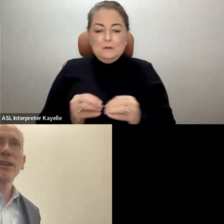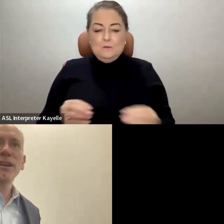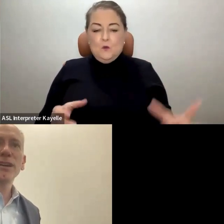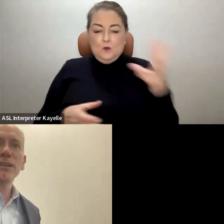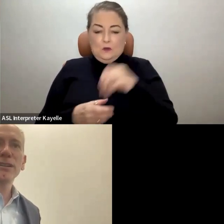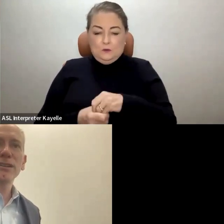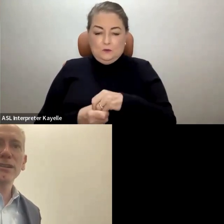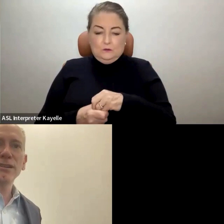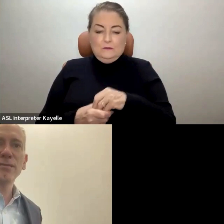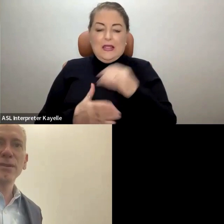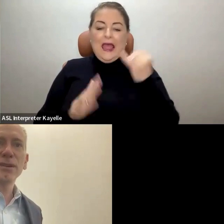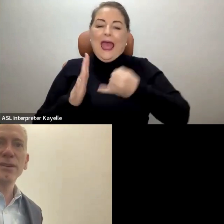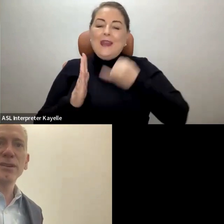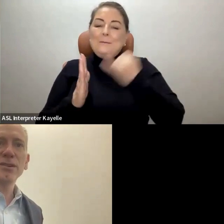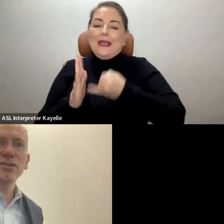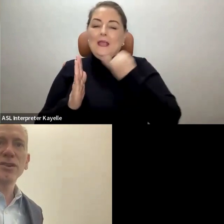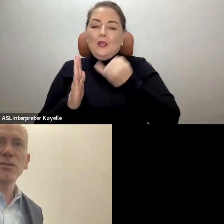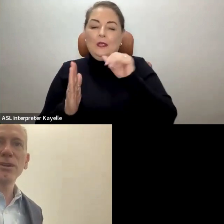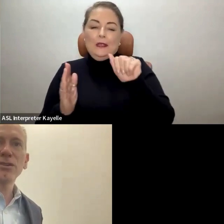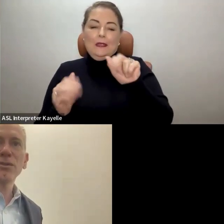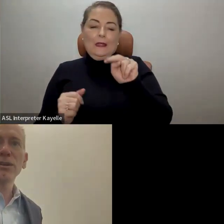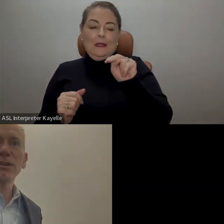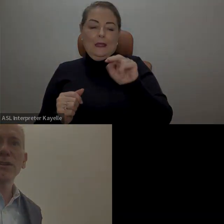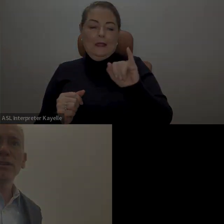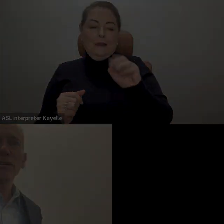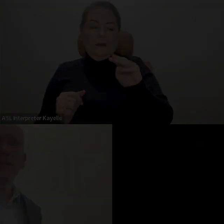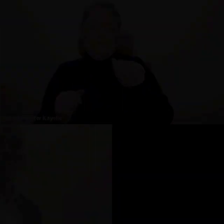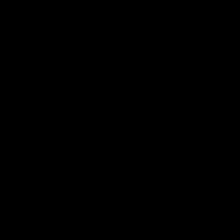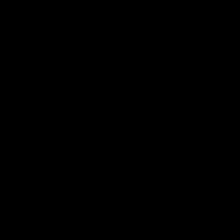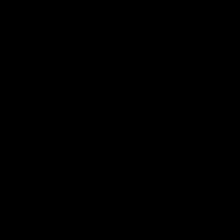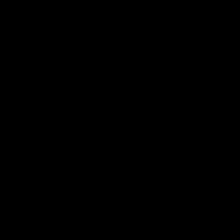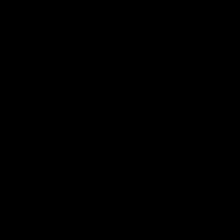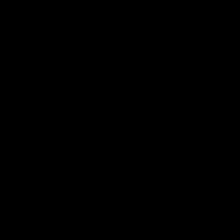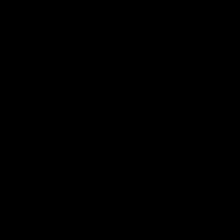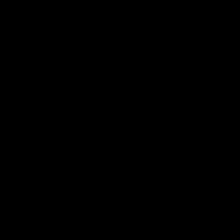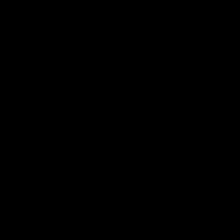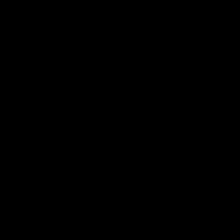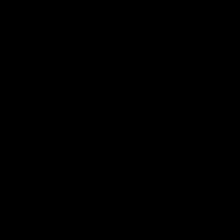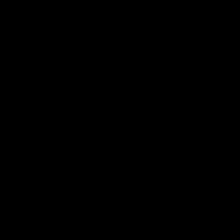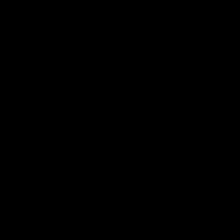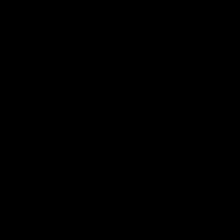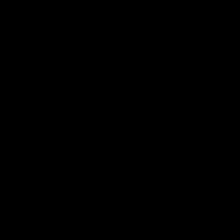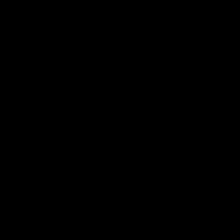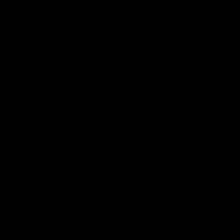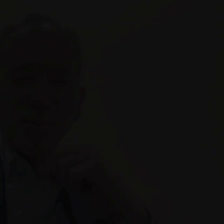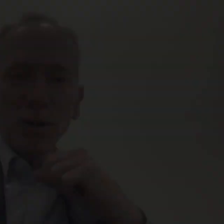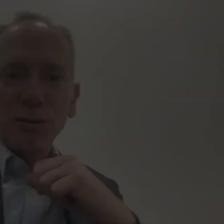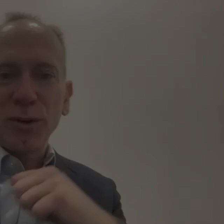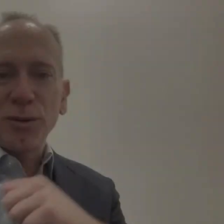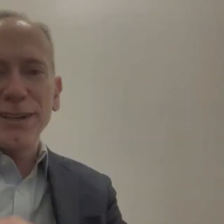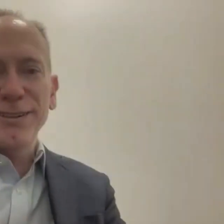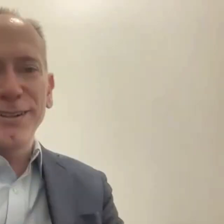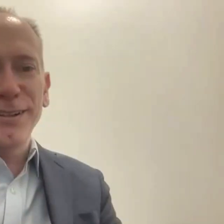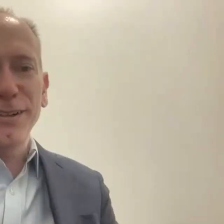And let me share my screen beautiful, right,